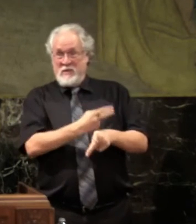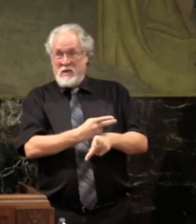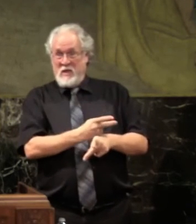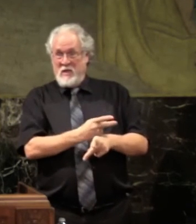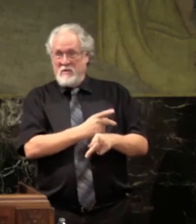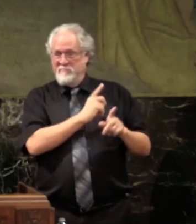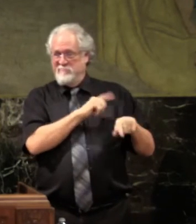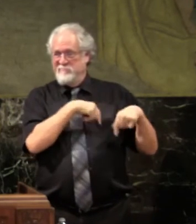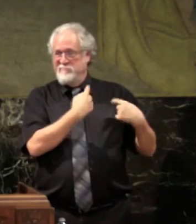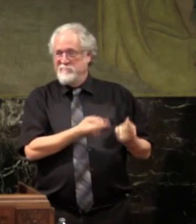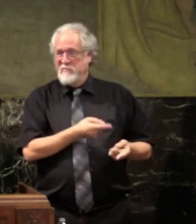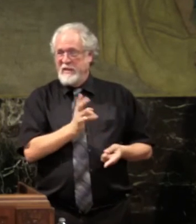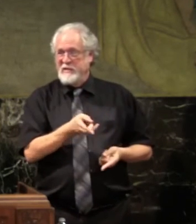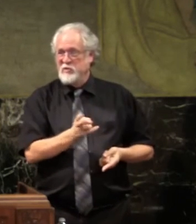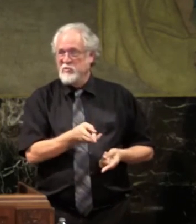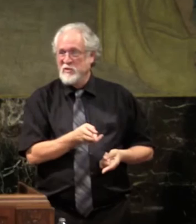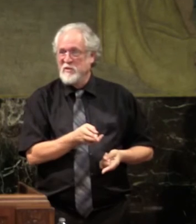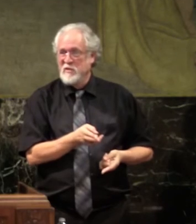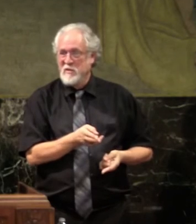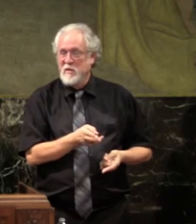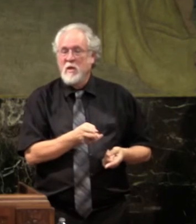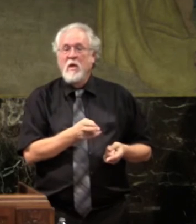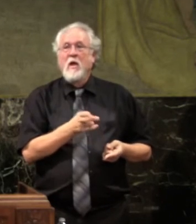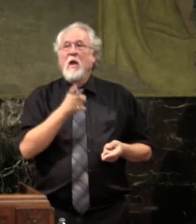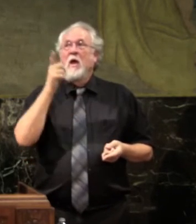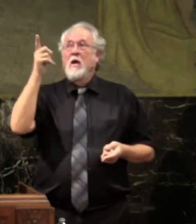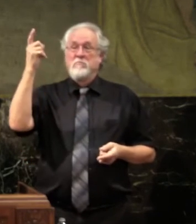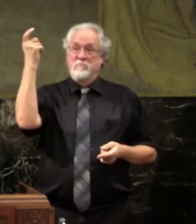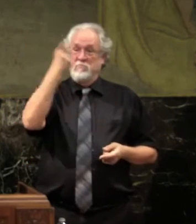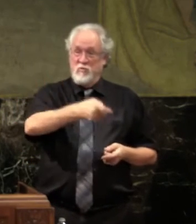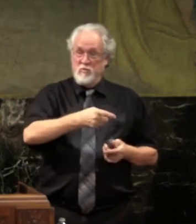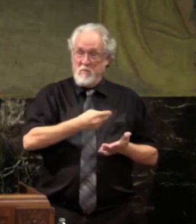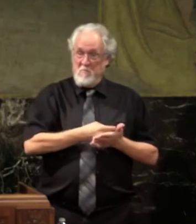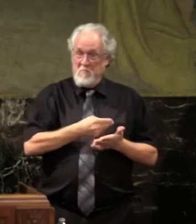recent history when they appropriate money for community development block